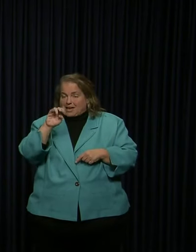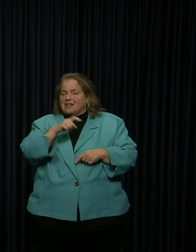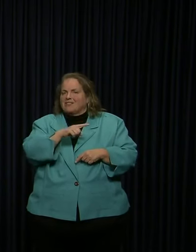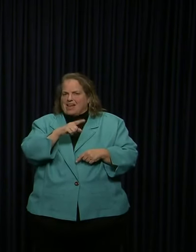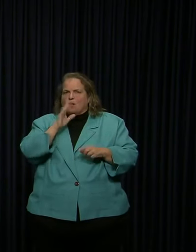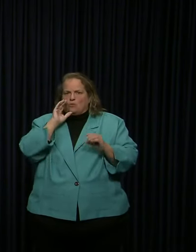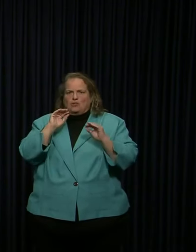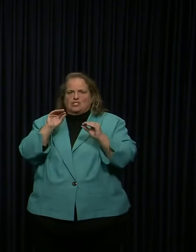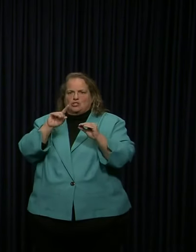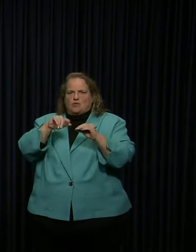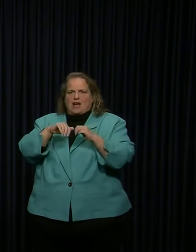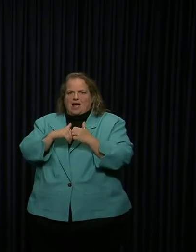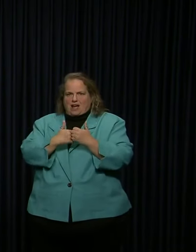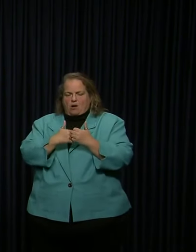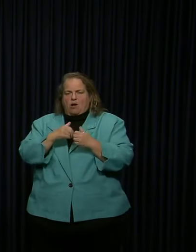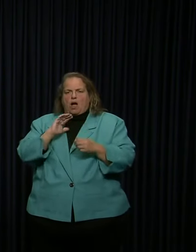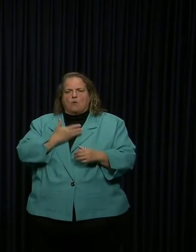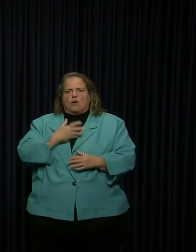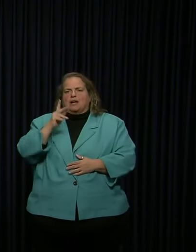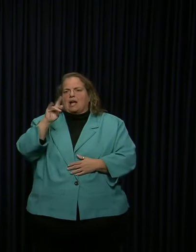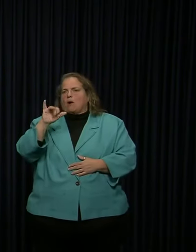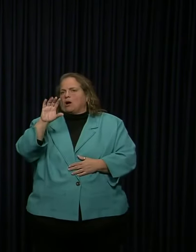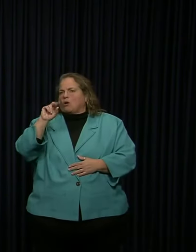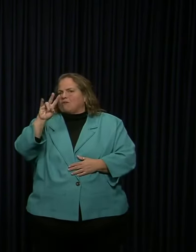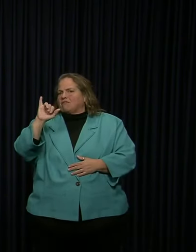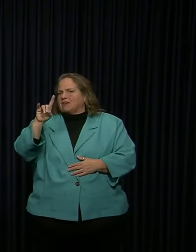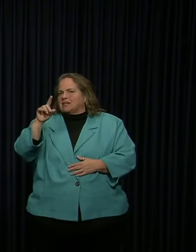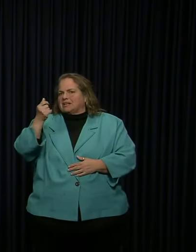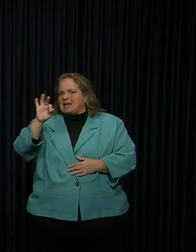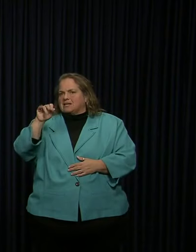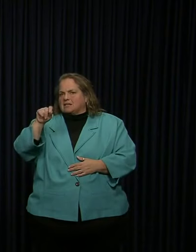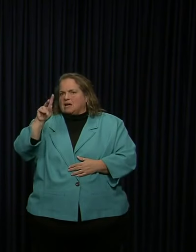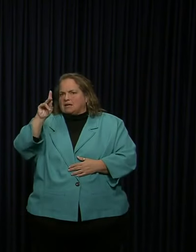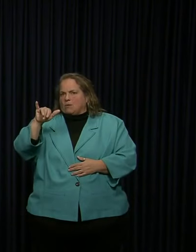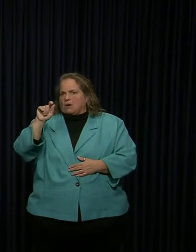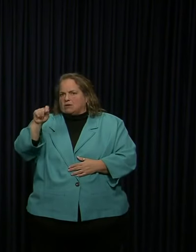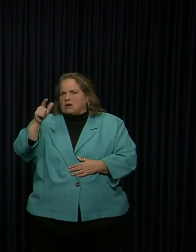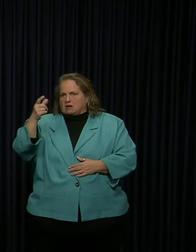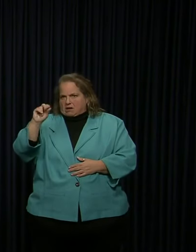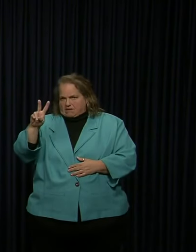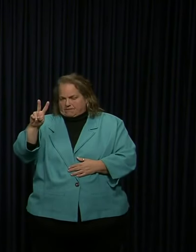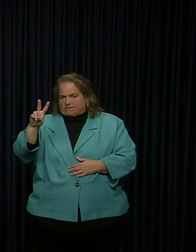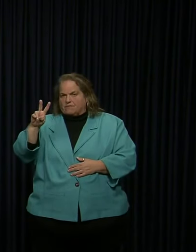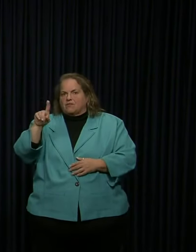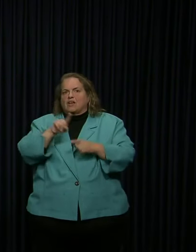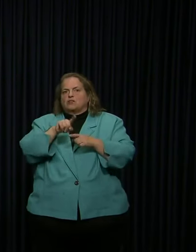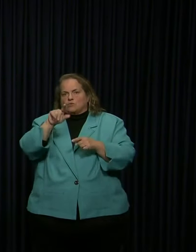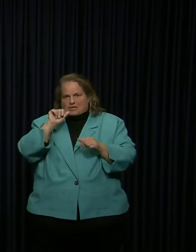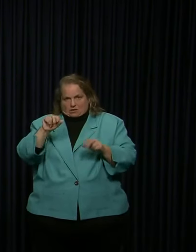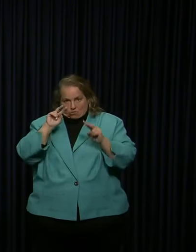SIGNIFICANTLY EXPAND IT IF NEEDED. IT'S MEANT TO SERVE A NUMBER OF